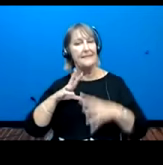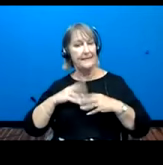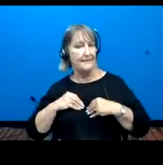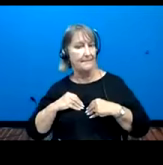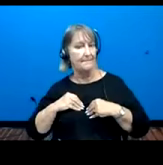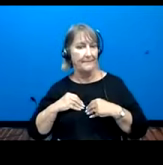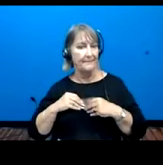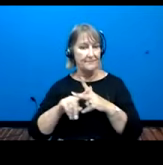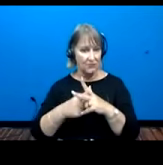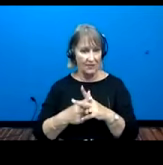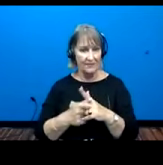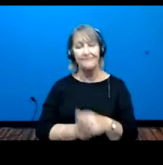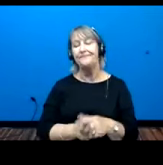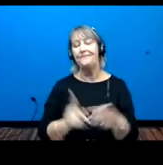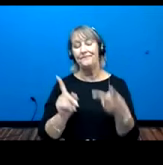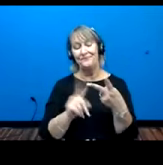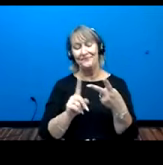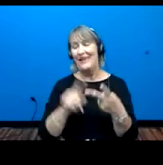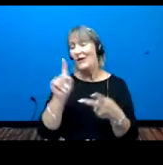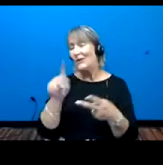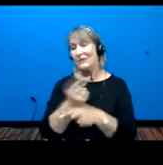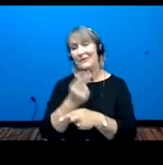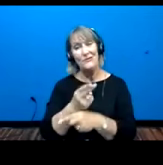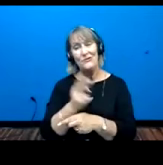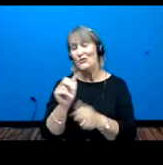Using skilled interpreters who are fluent in native ASL,